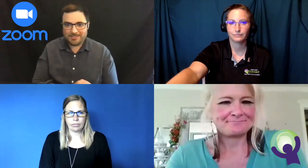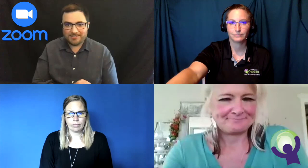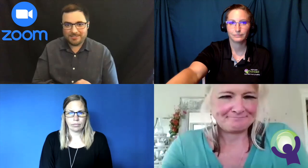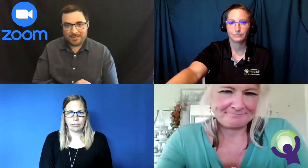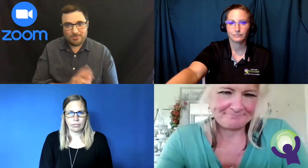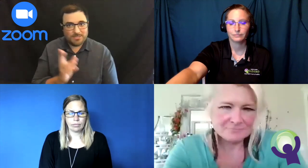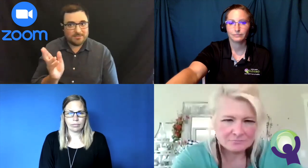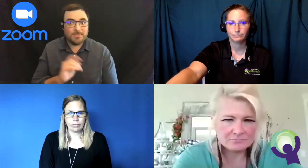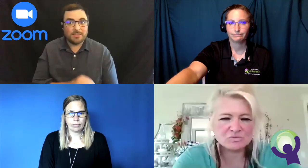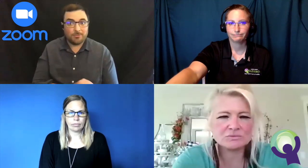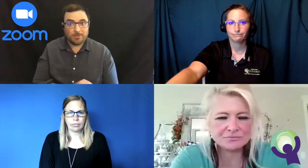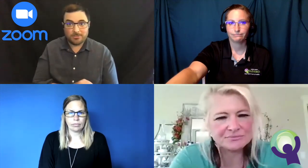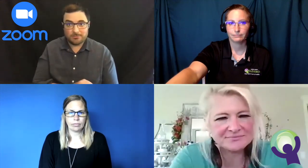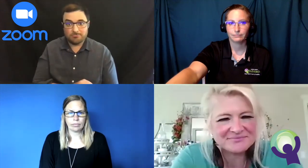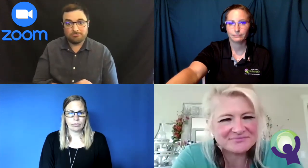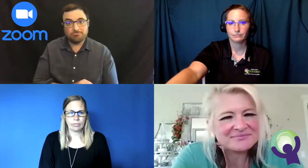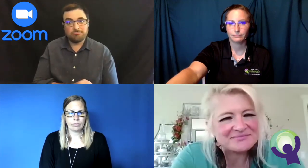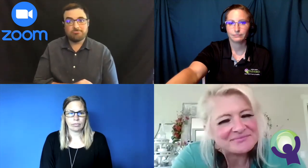that that could be something that would work too.